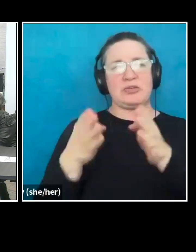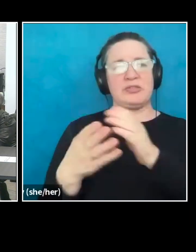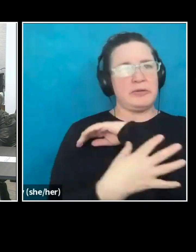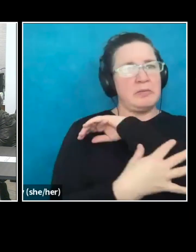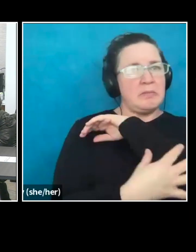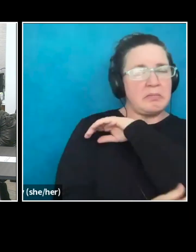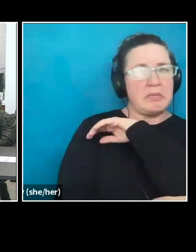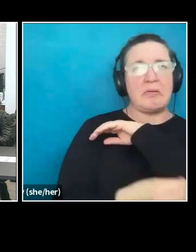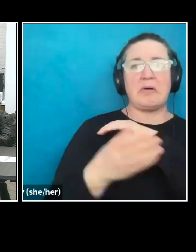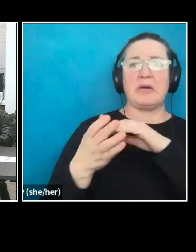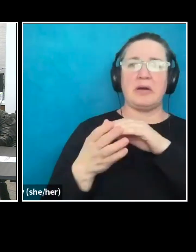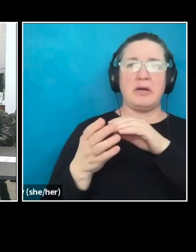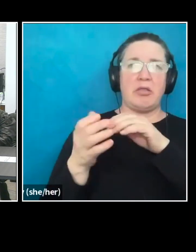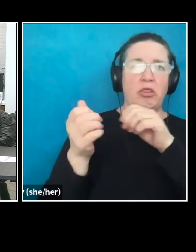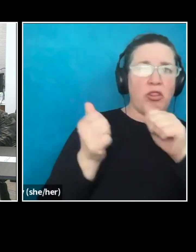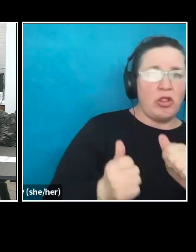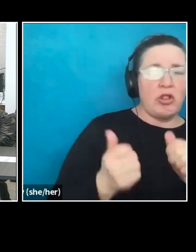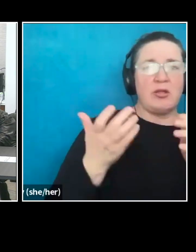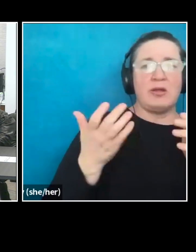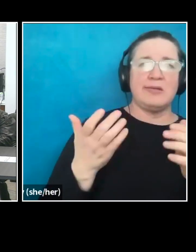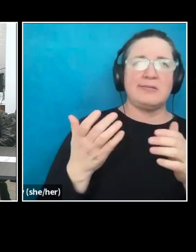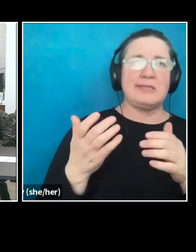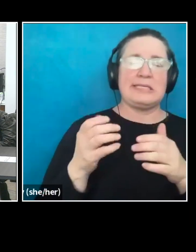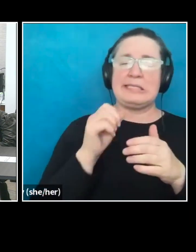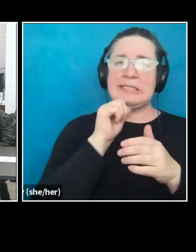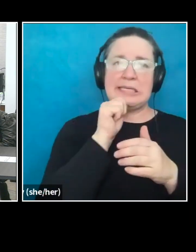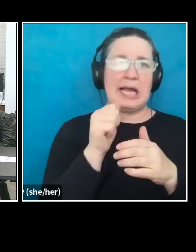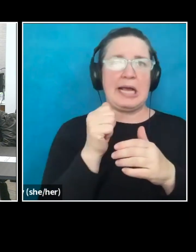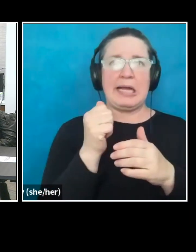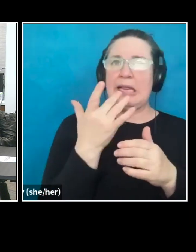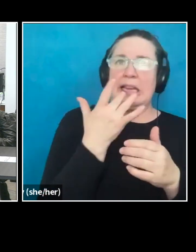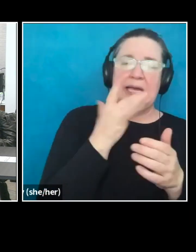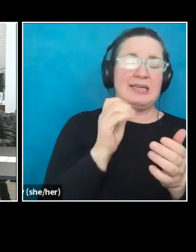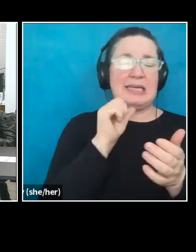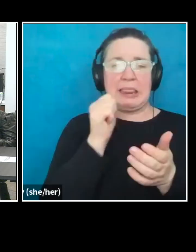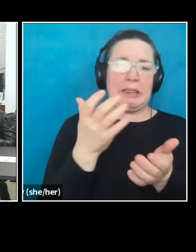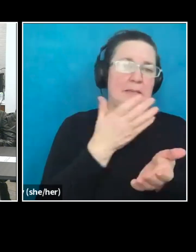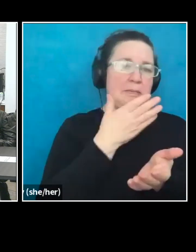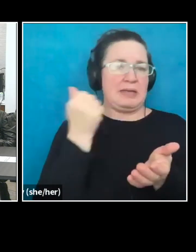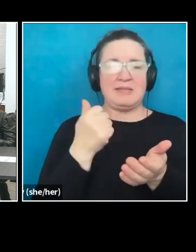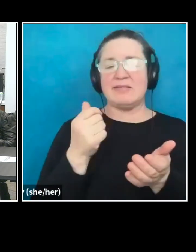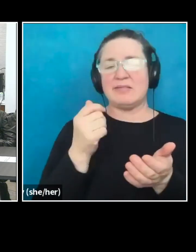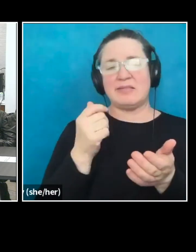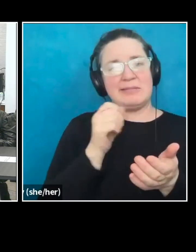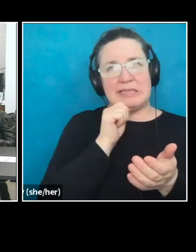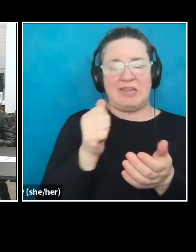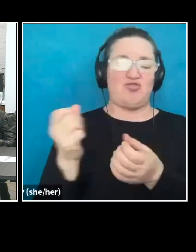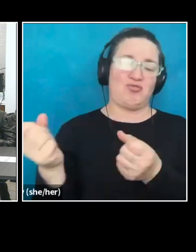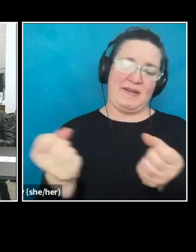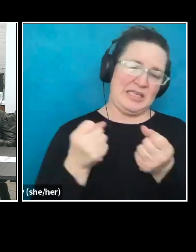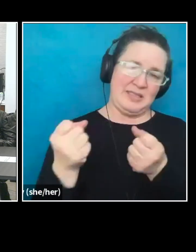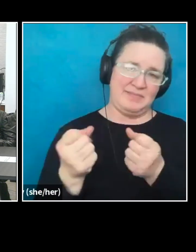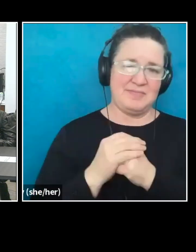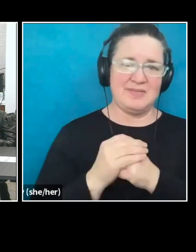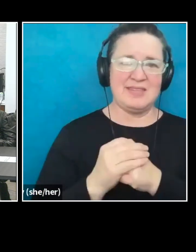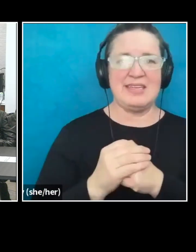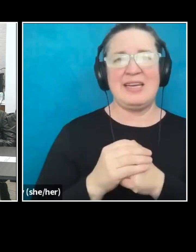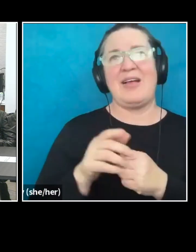those activities and is the viewer interprets it as that person is uh less than in some sort of